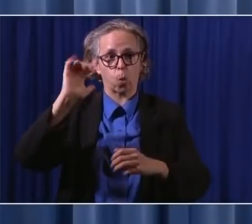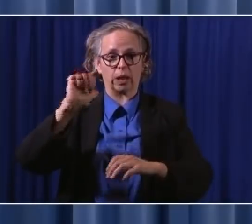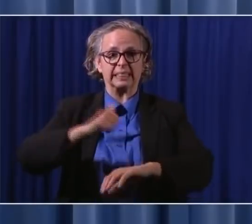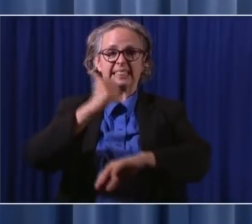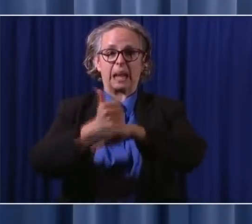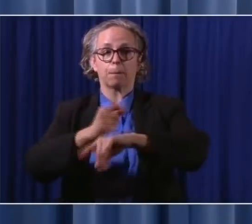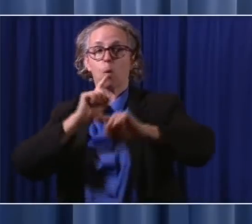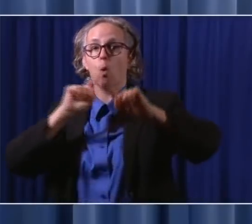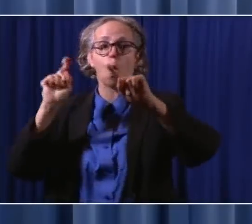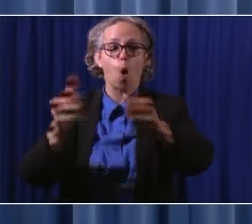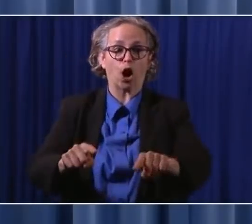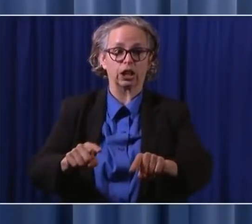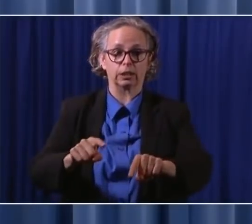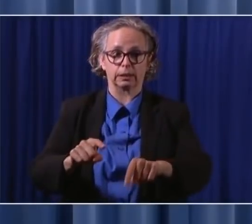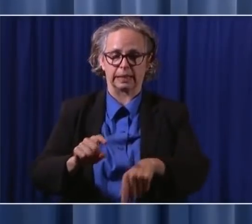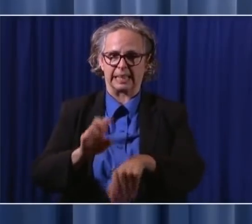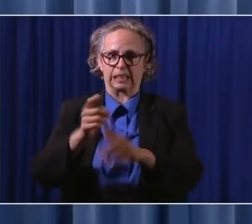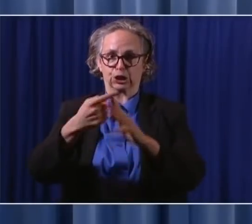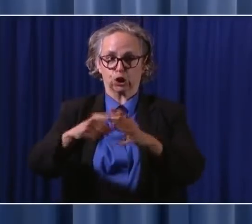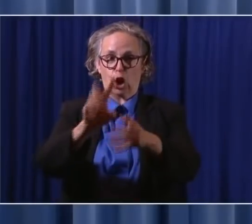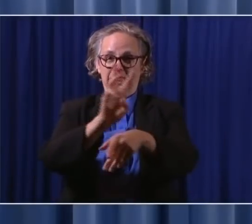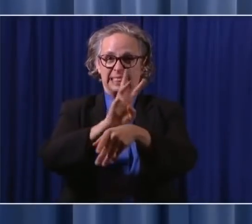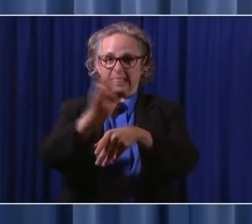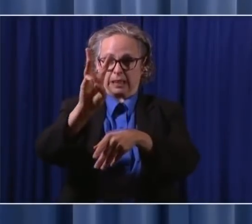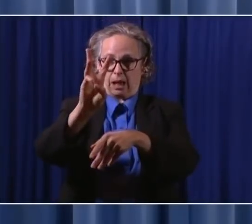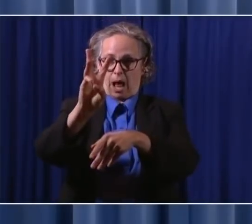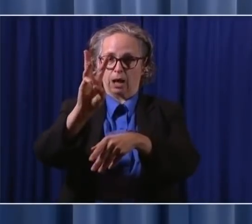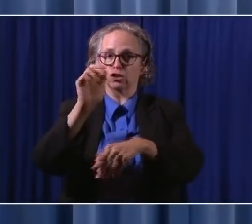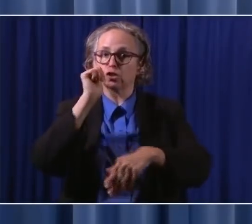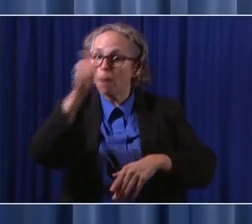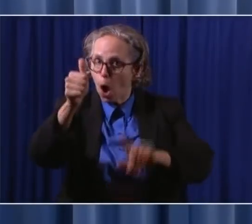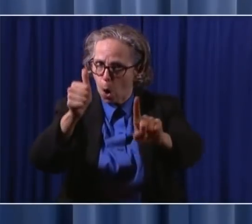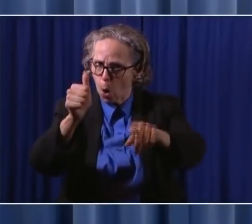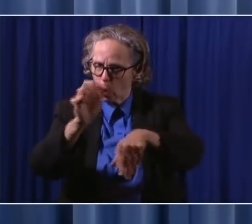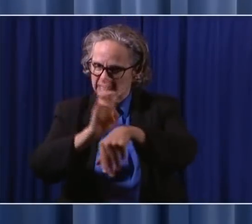HEALTH COMMISSIONERS AND SPENDING THE WEEKEND LOOKING AT SOME OF THIS DATA, I AM ANNOUNCING THAT THE OHIO DEPARTMENT OF HEALTH WILL BE